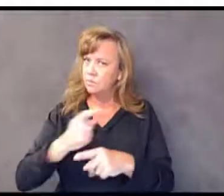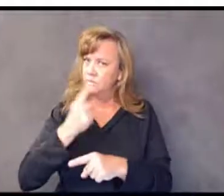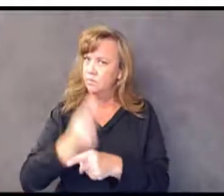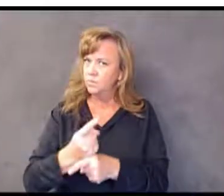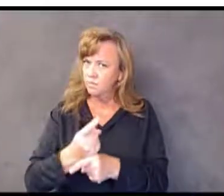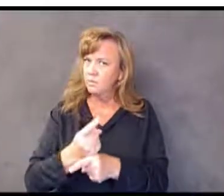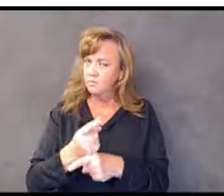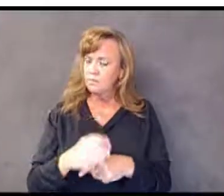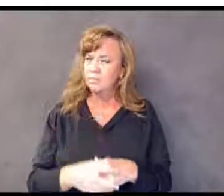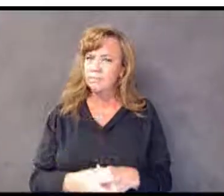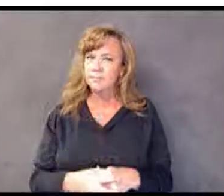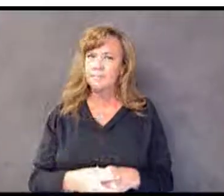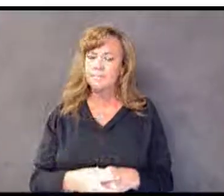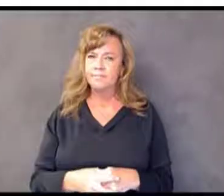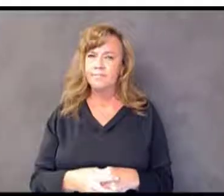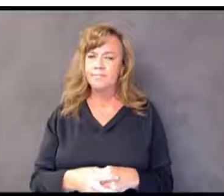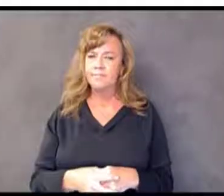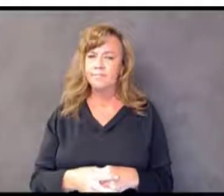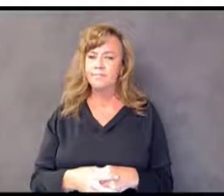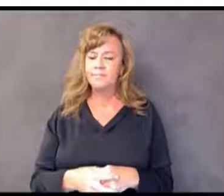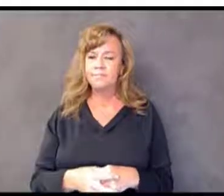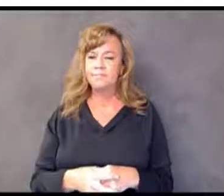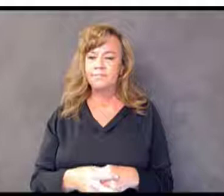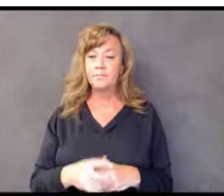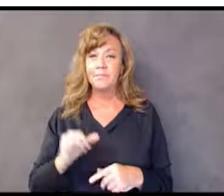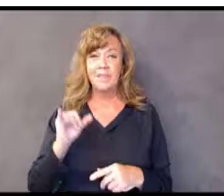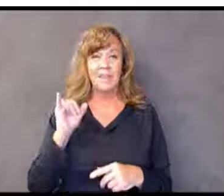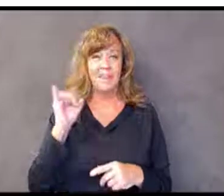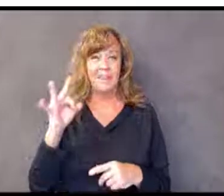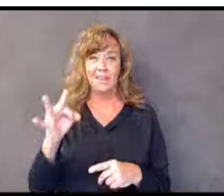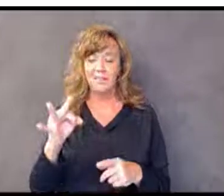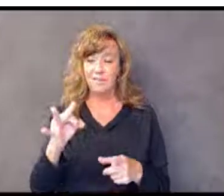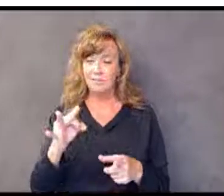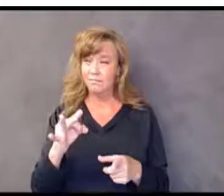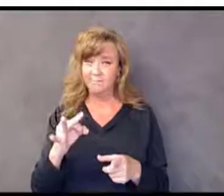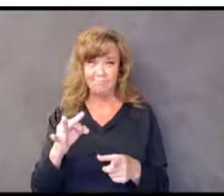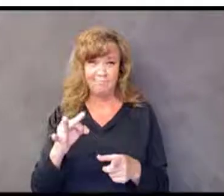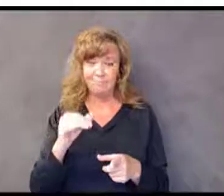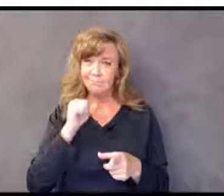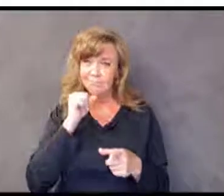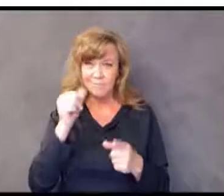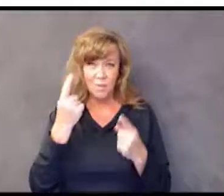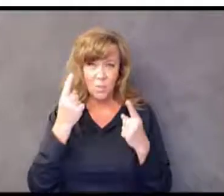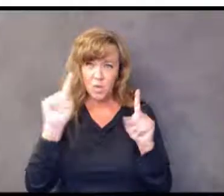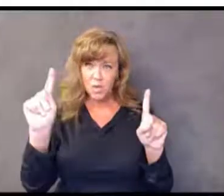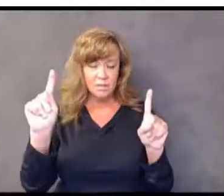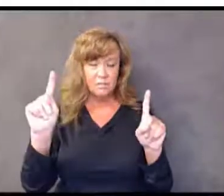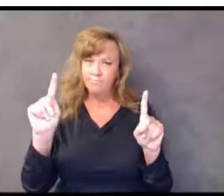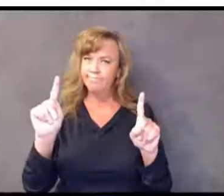If a student does not have the required hearing equipment, the IRI should not be administered